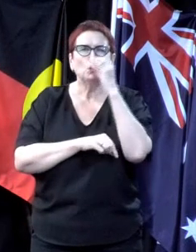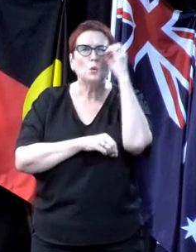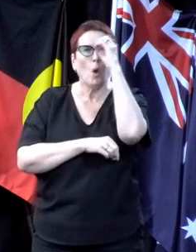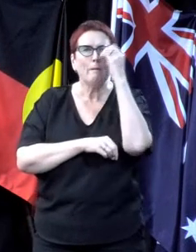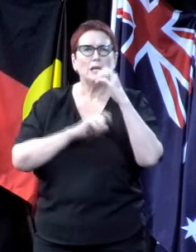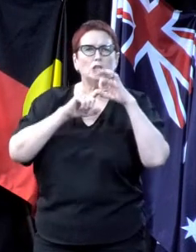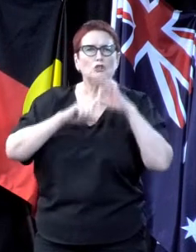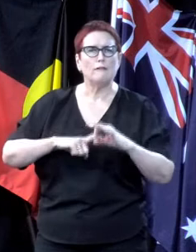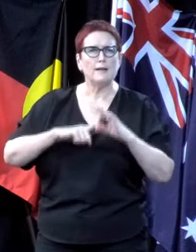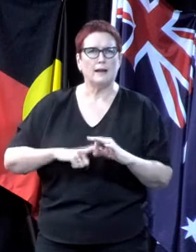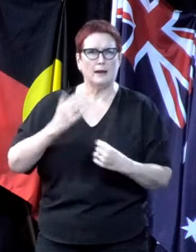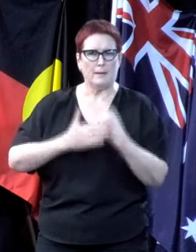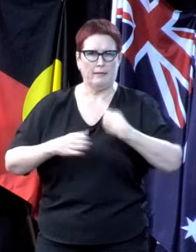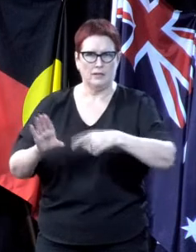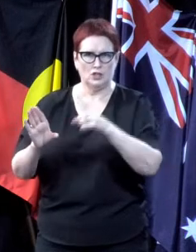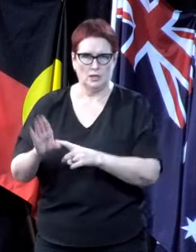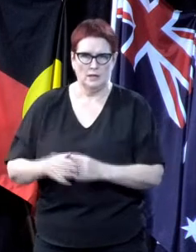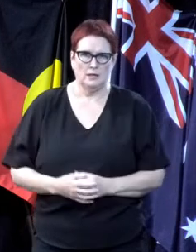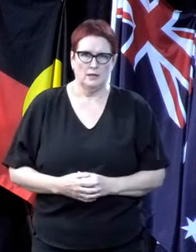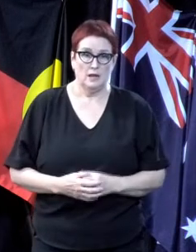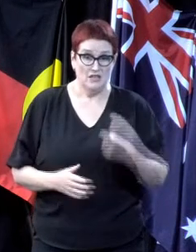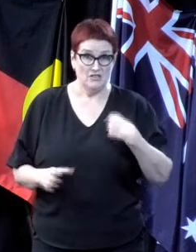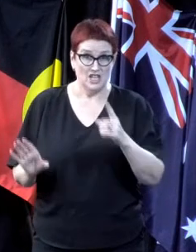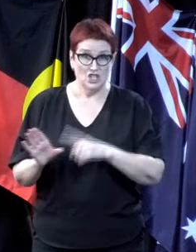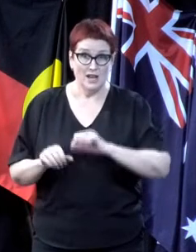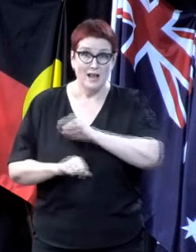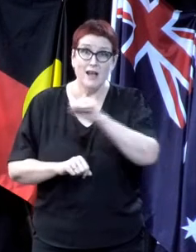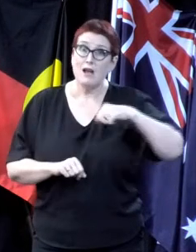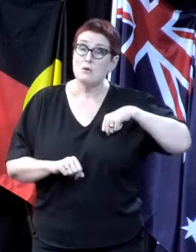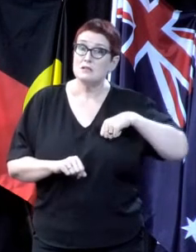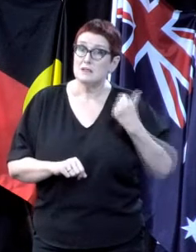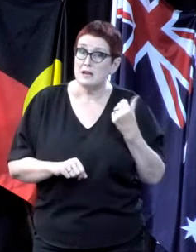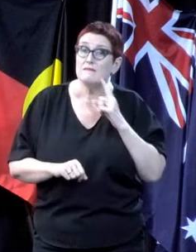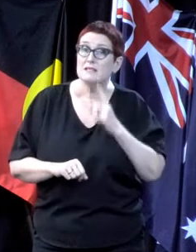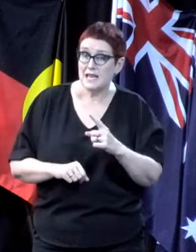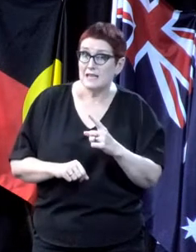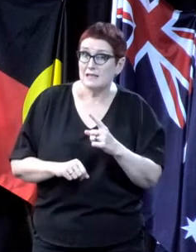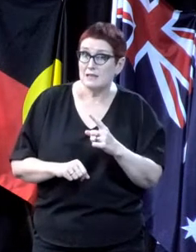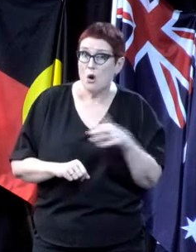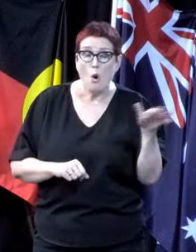that, this year, in our staff, they recognized that 100% reffered to